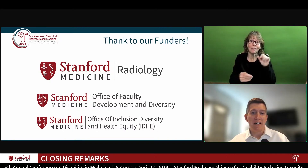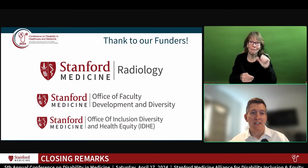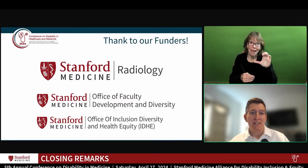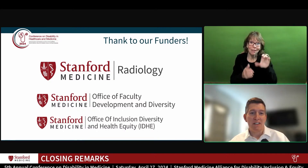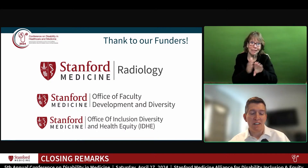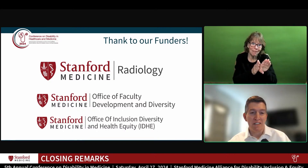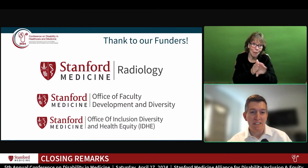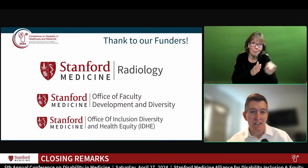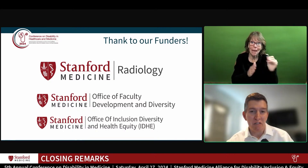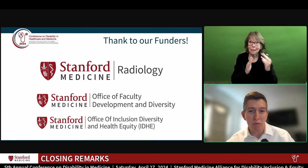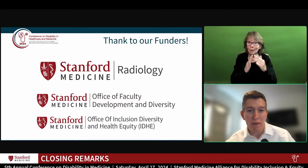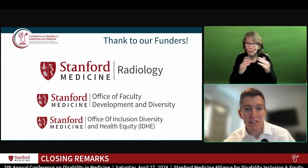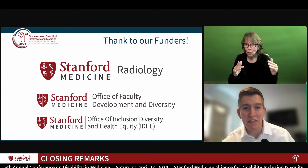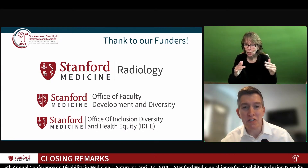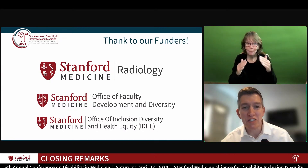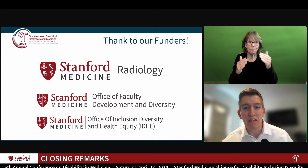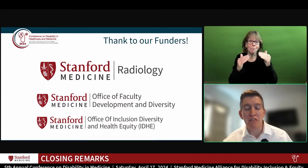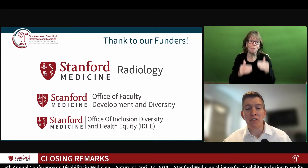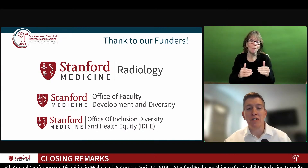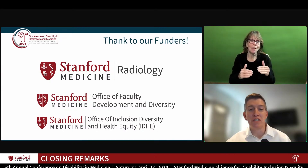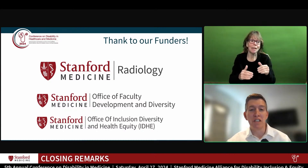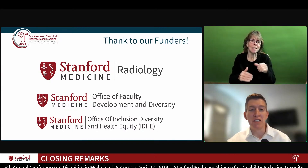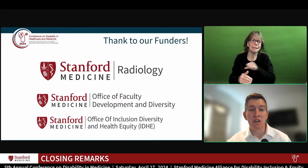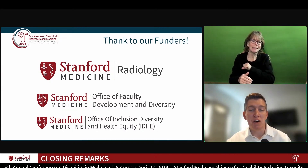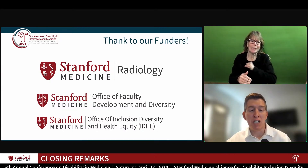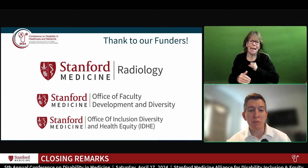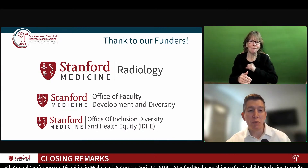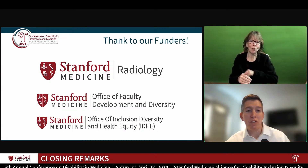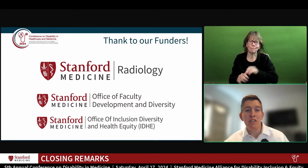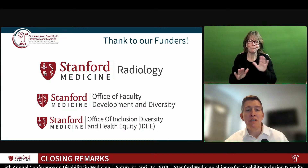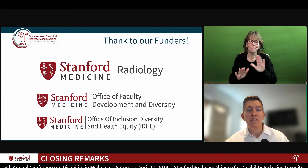and the Stanford Medicine Stanford, the adult hospital,